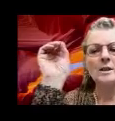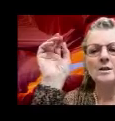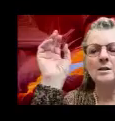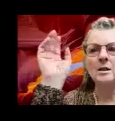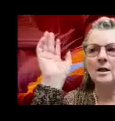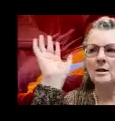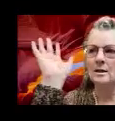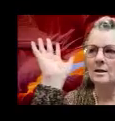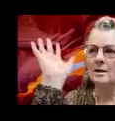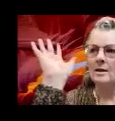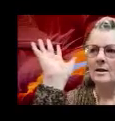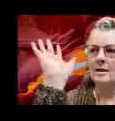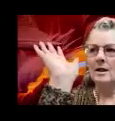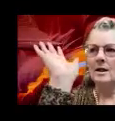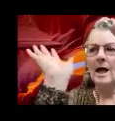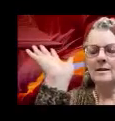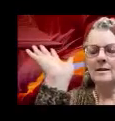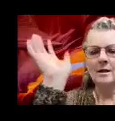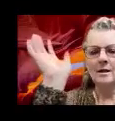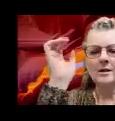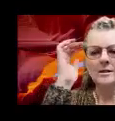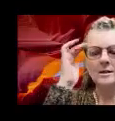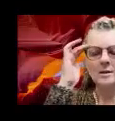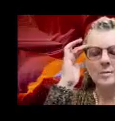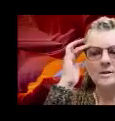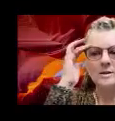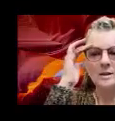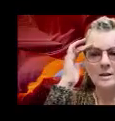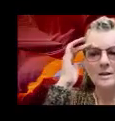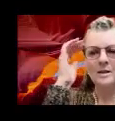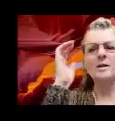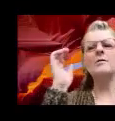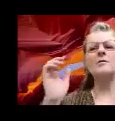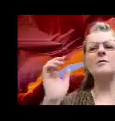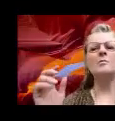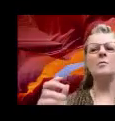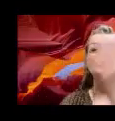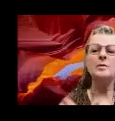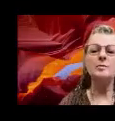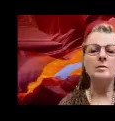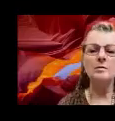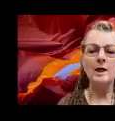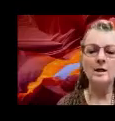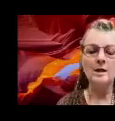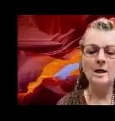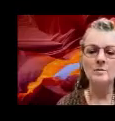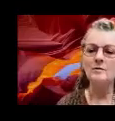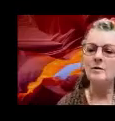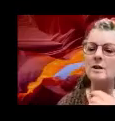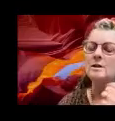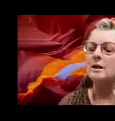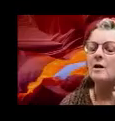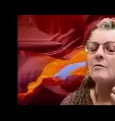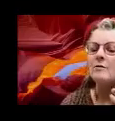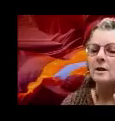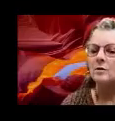it's just not the classic autistic prosody that most people would recognize, but if you listen carefully, you'll